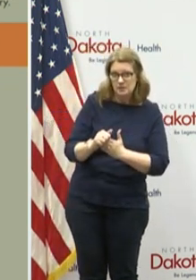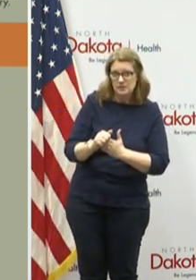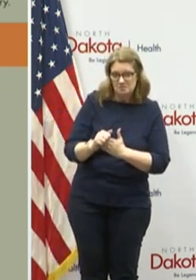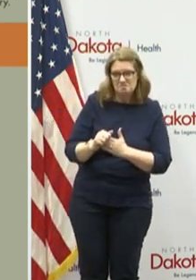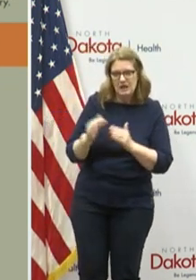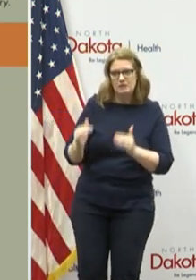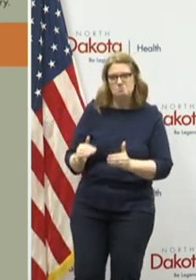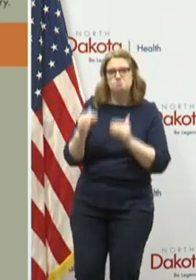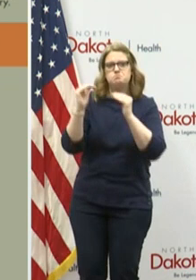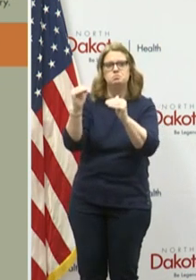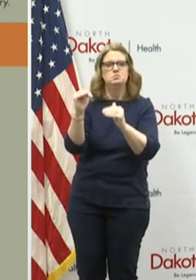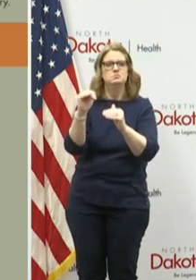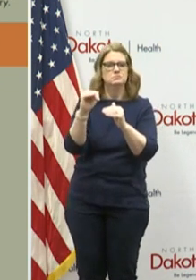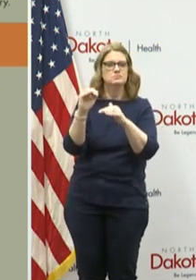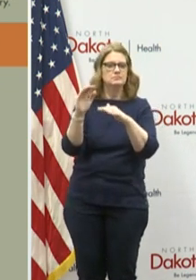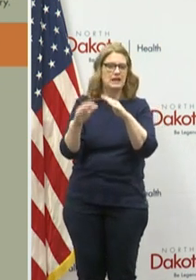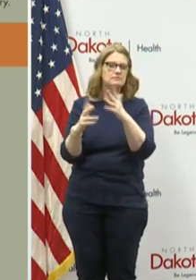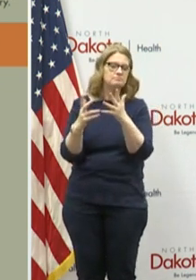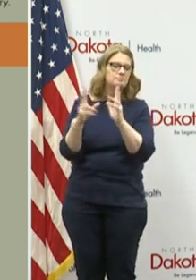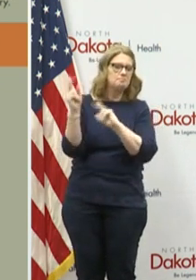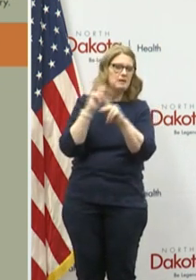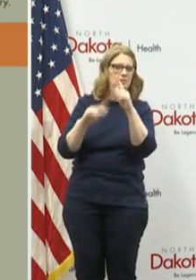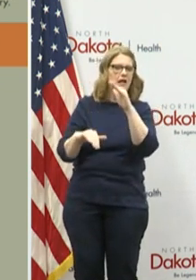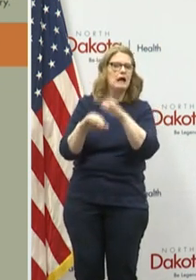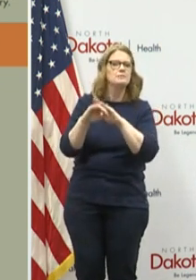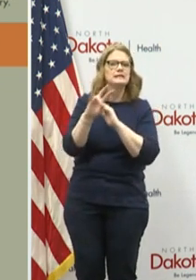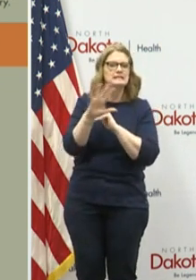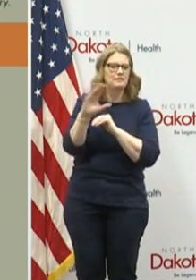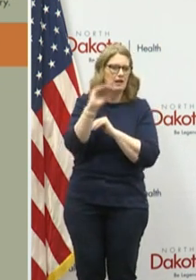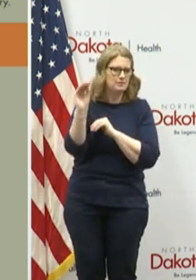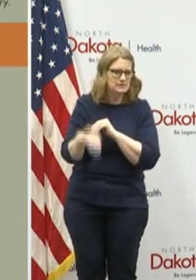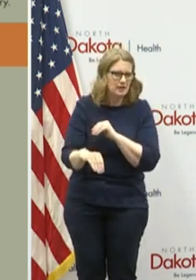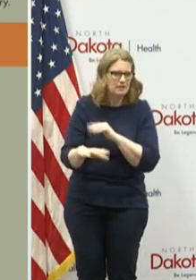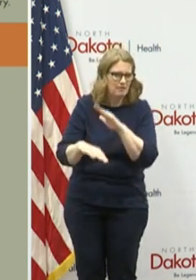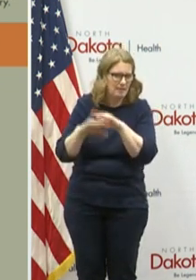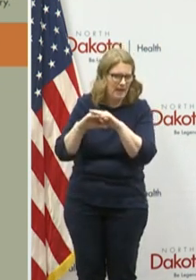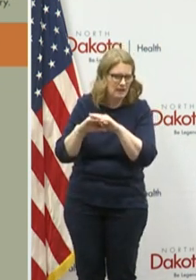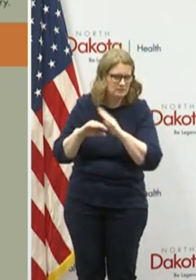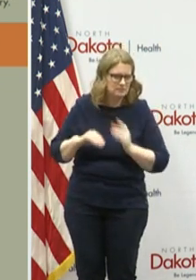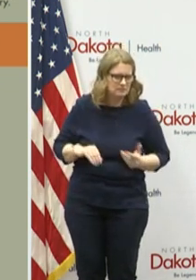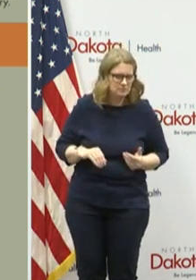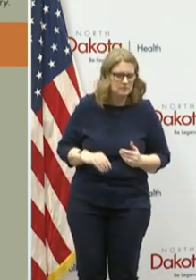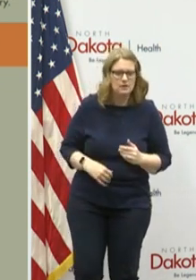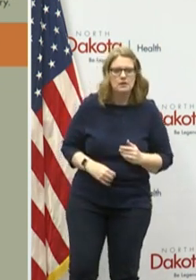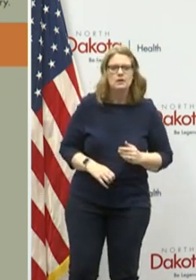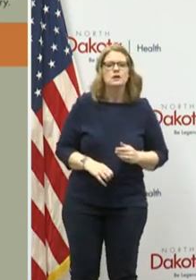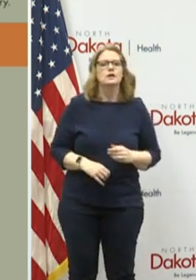WHEN THE RESTAURANTS FEEL THEY CAN MEET THE GUIDELINES, SO GO READ THE GUIDELINES IF YOU FEEL